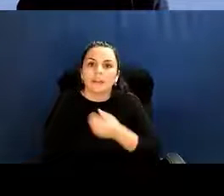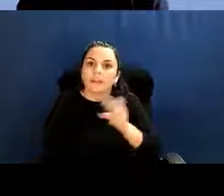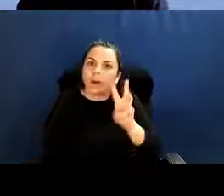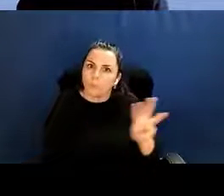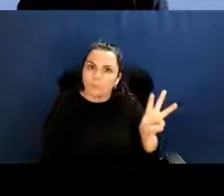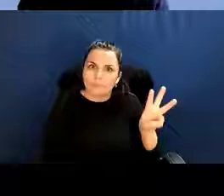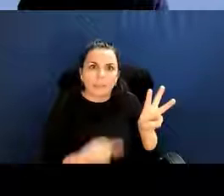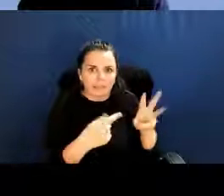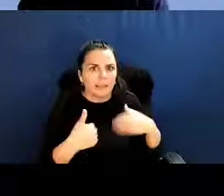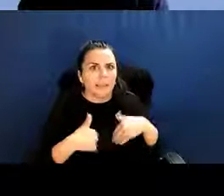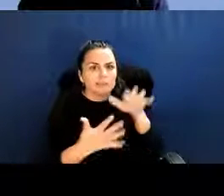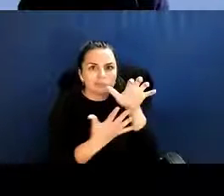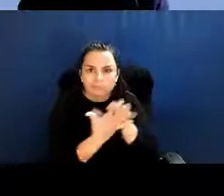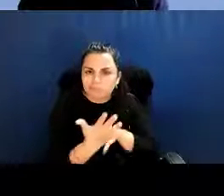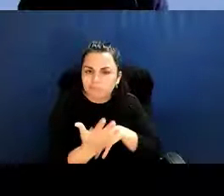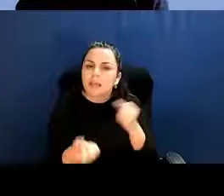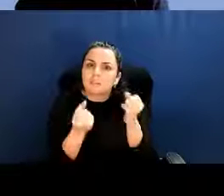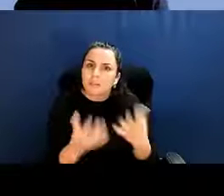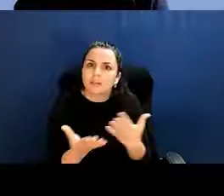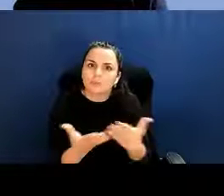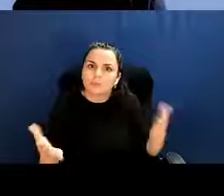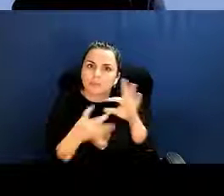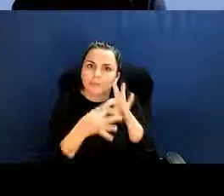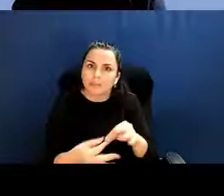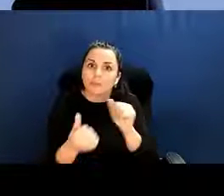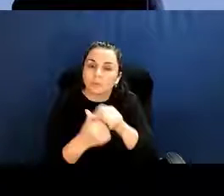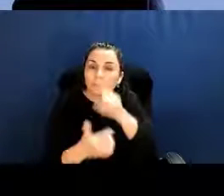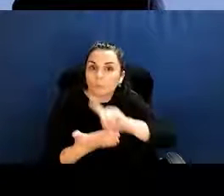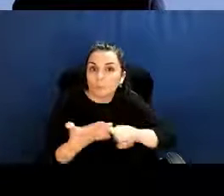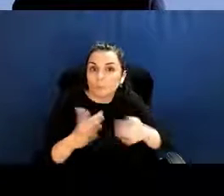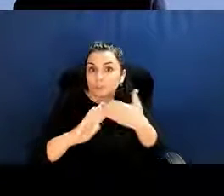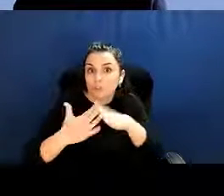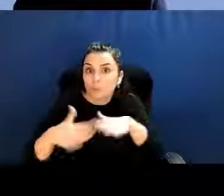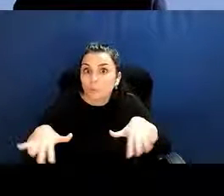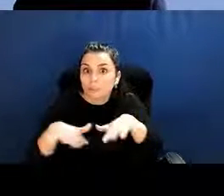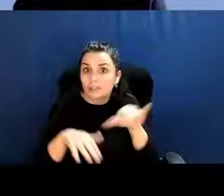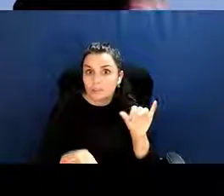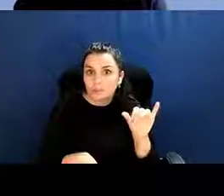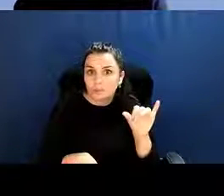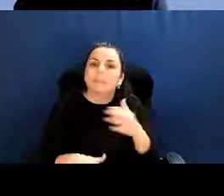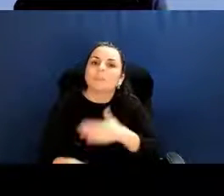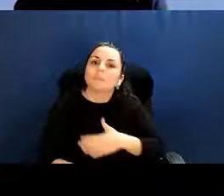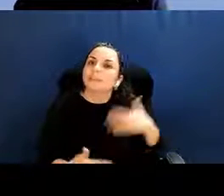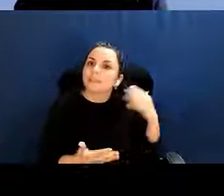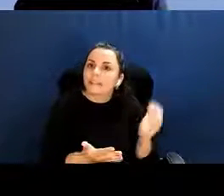geared towards the research community, so please visit these pages and click around their website